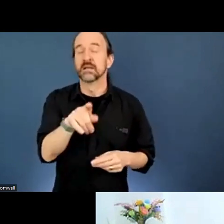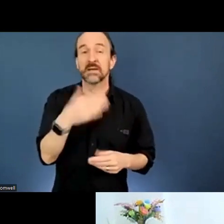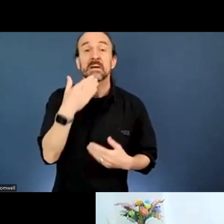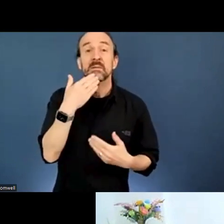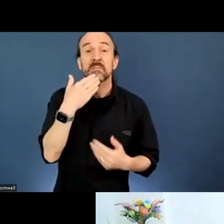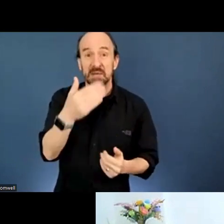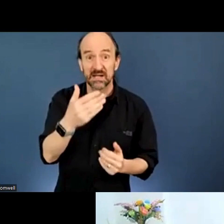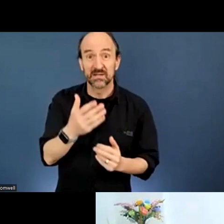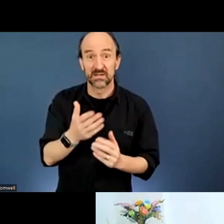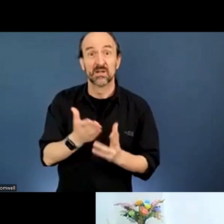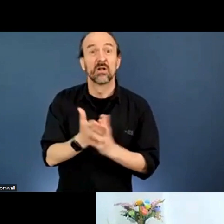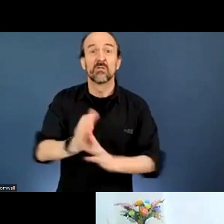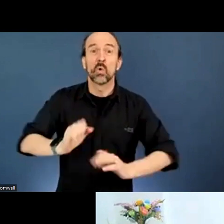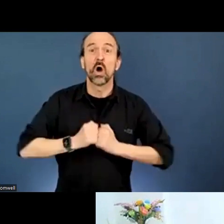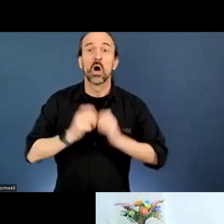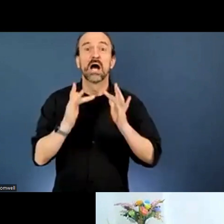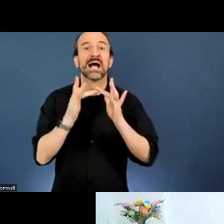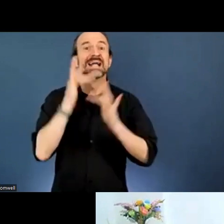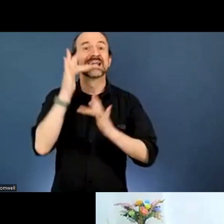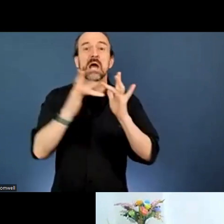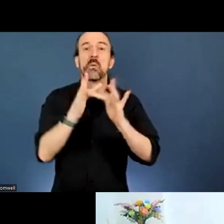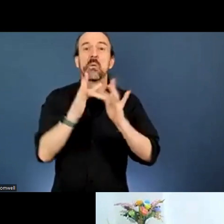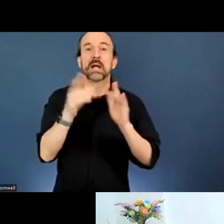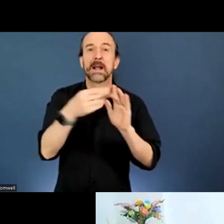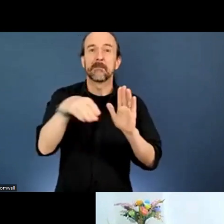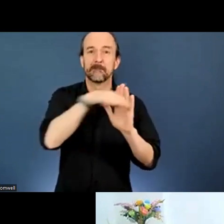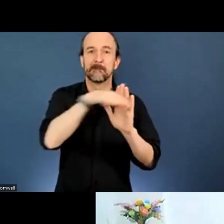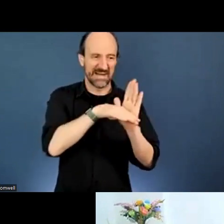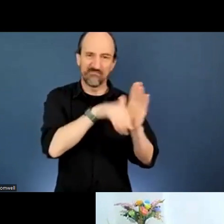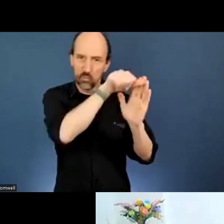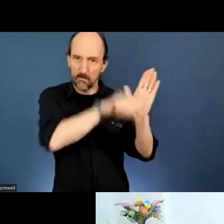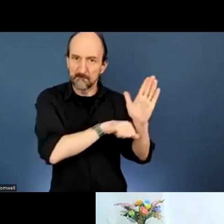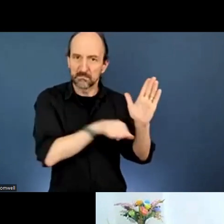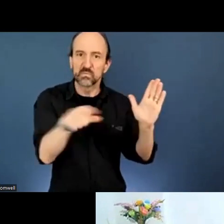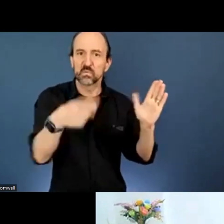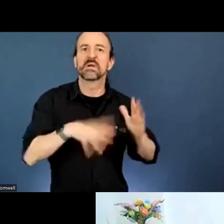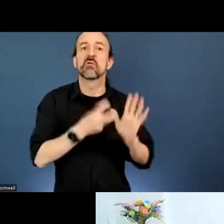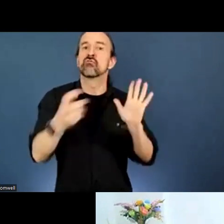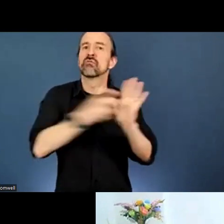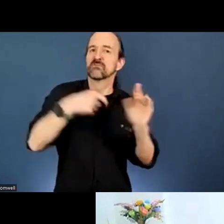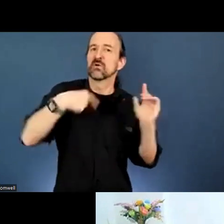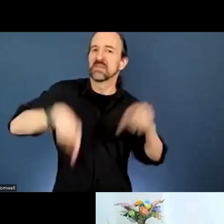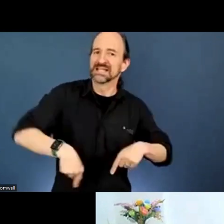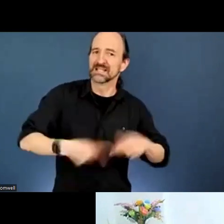networking platform which you registered for this event on.